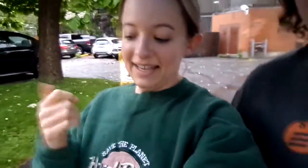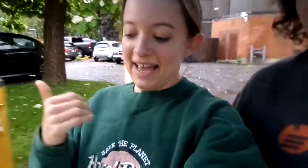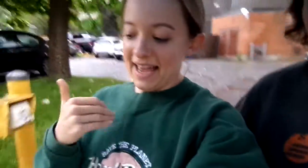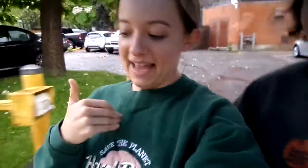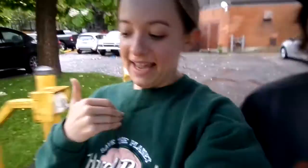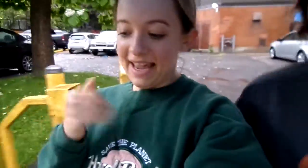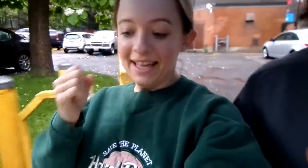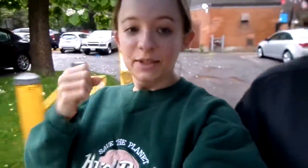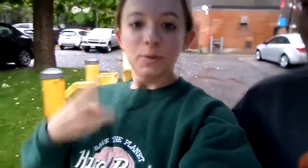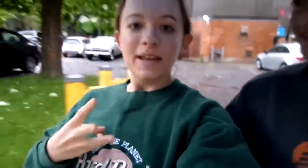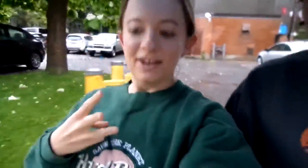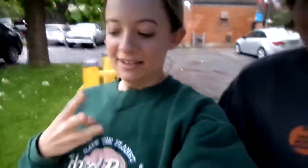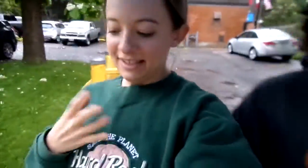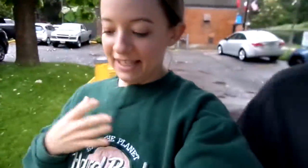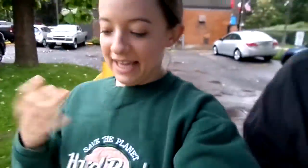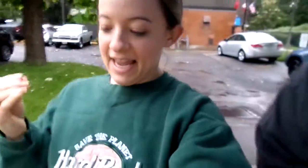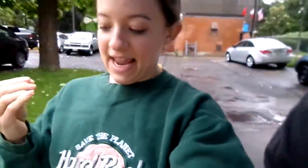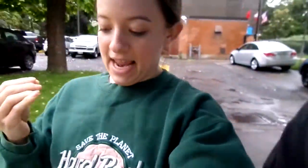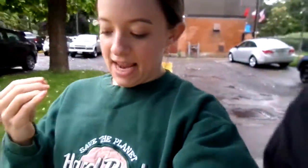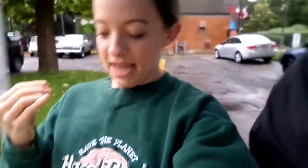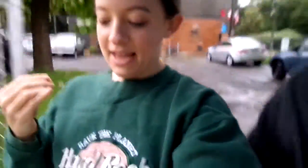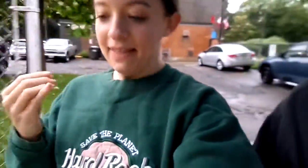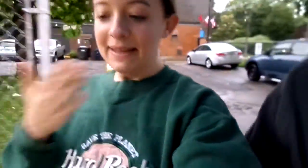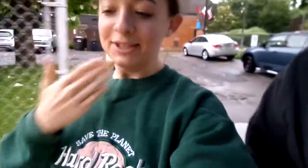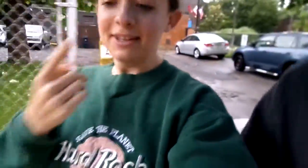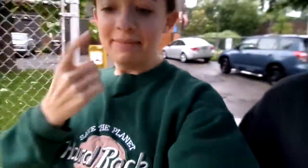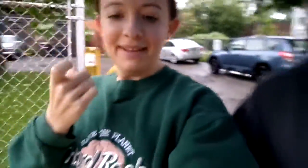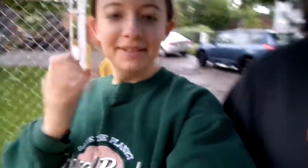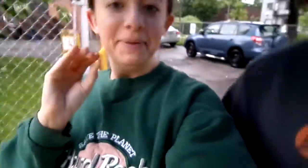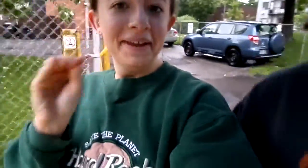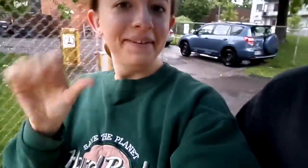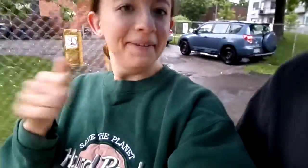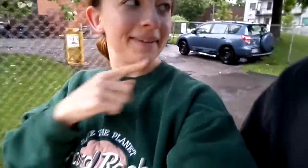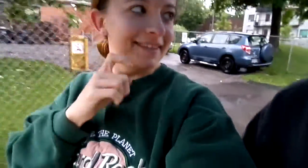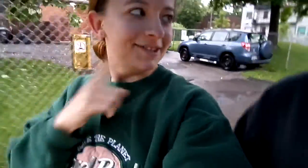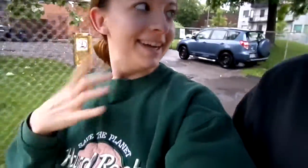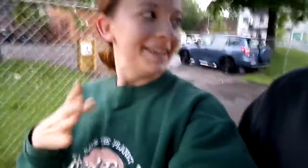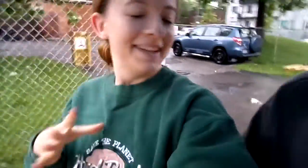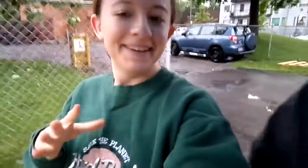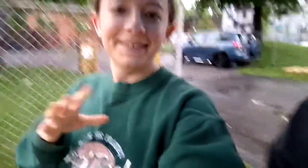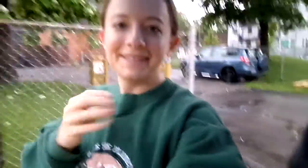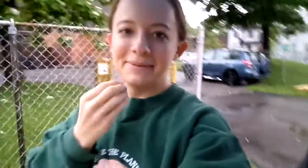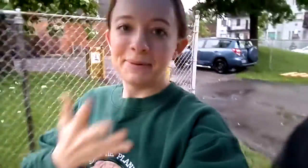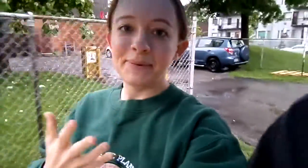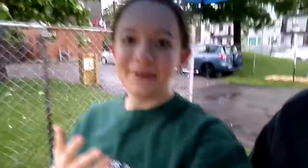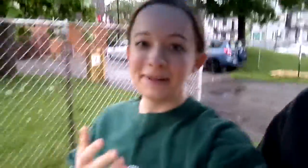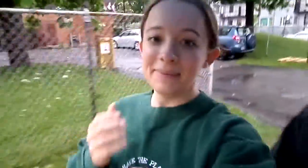I had sweaters, and that good because we had no other dry clothes that were warm.